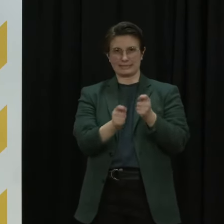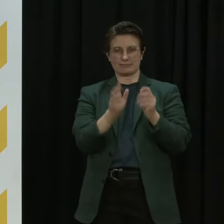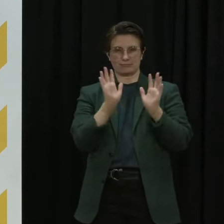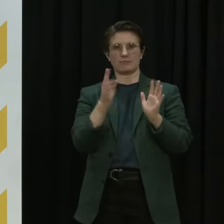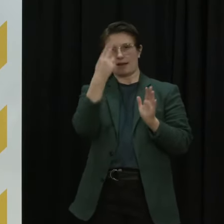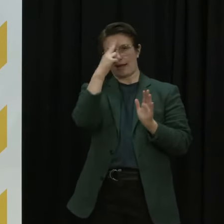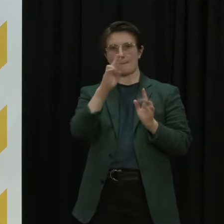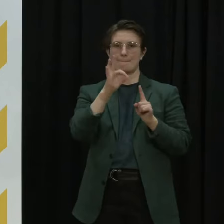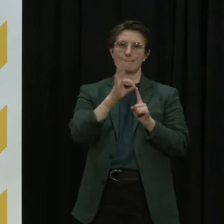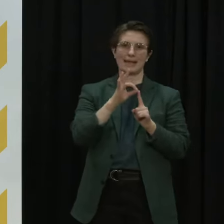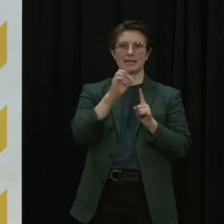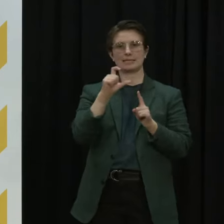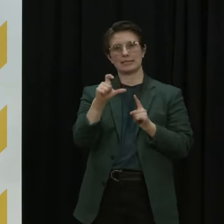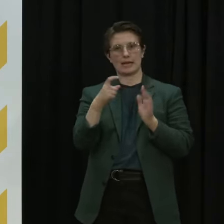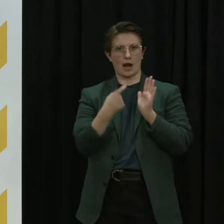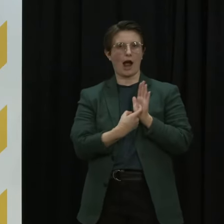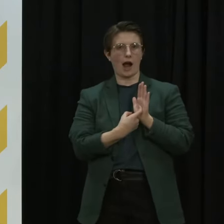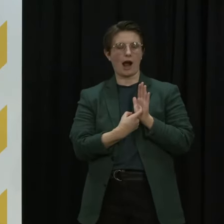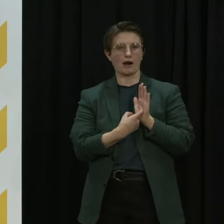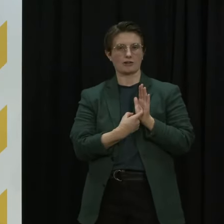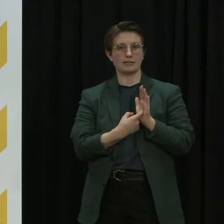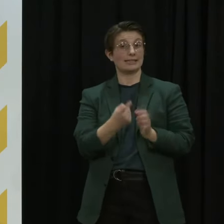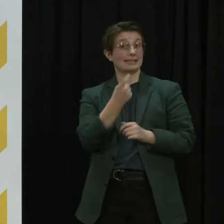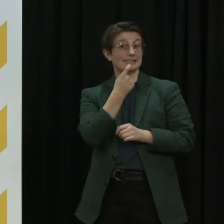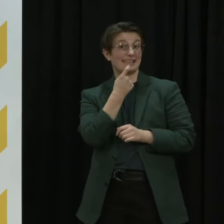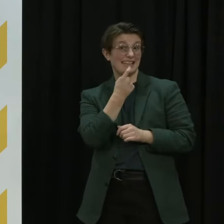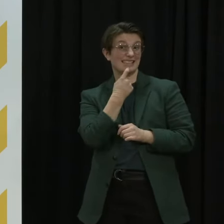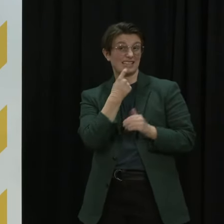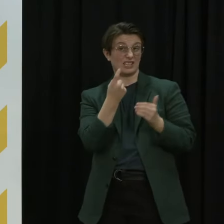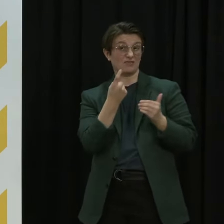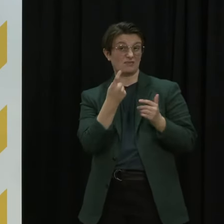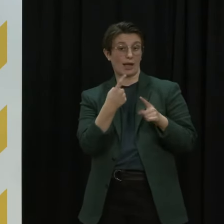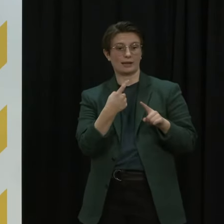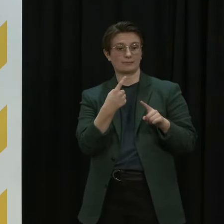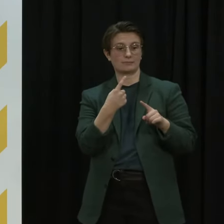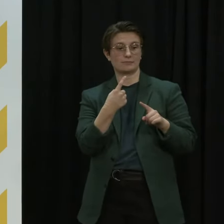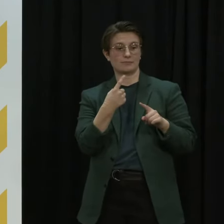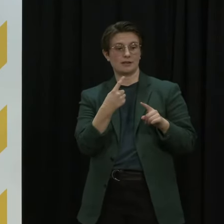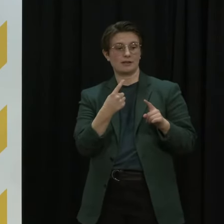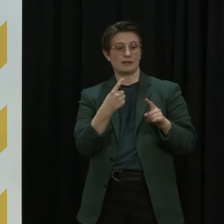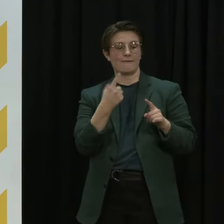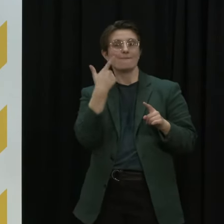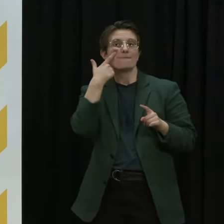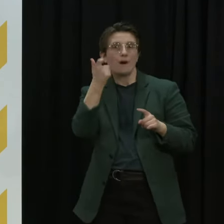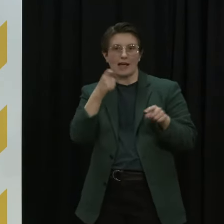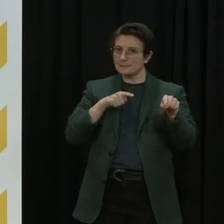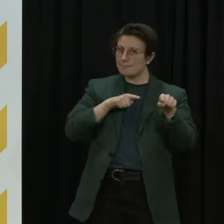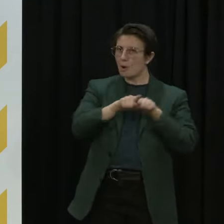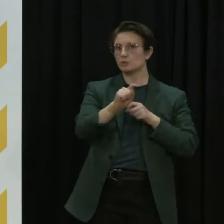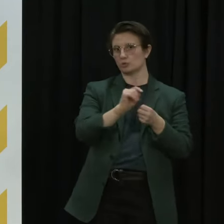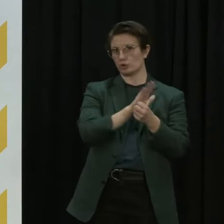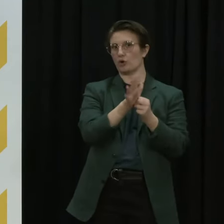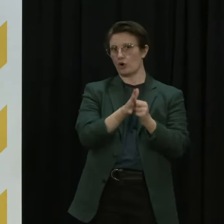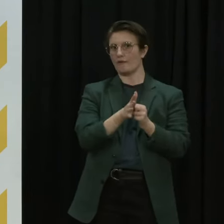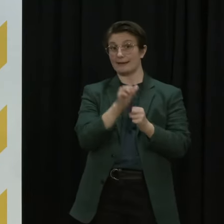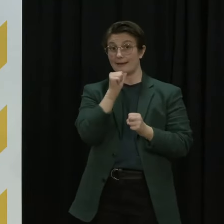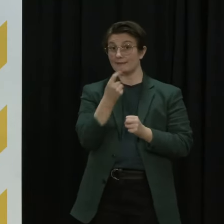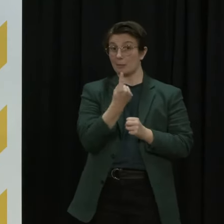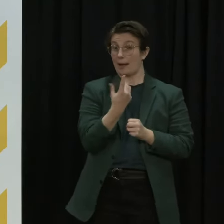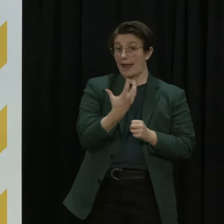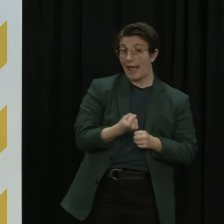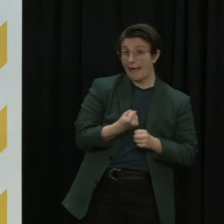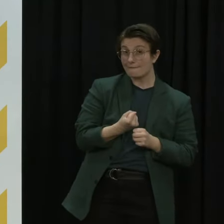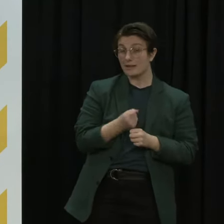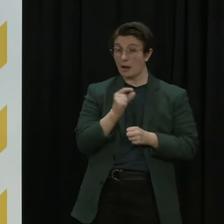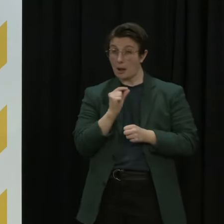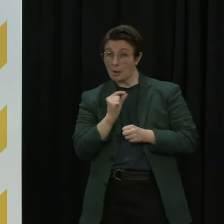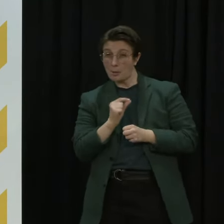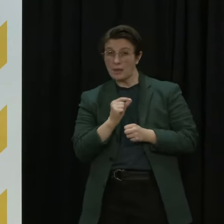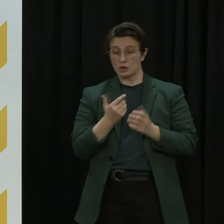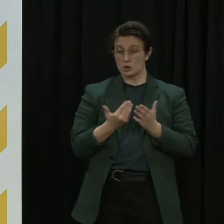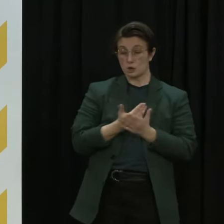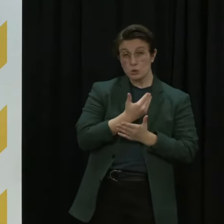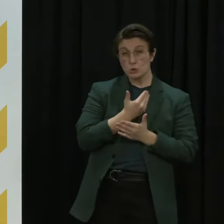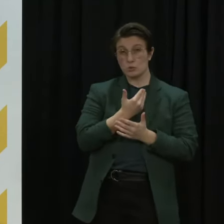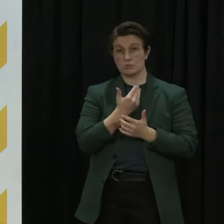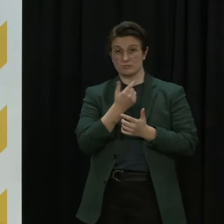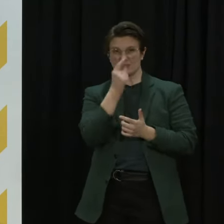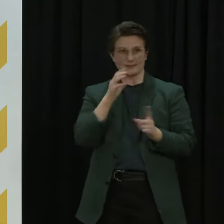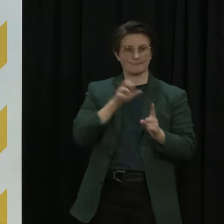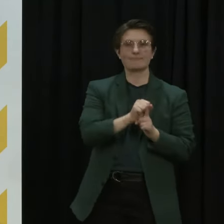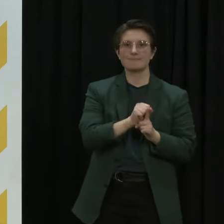Our toolbox is changing.